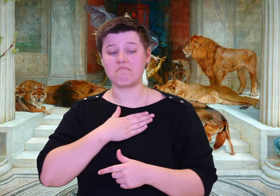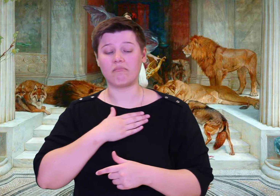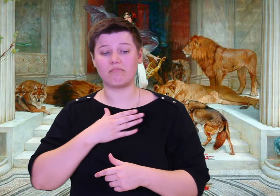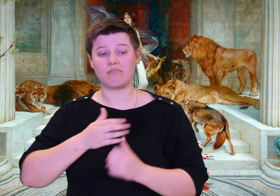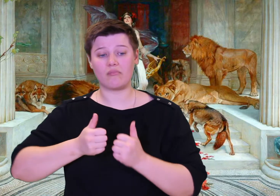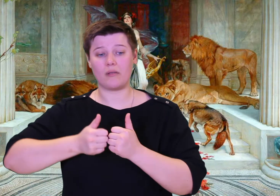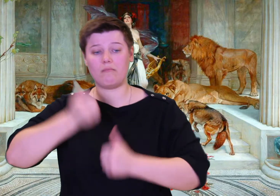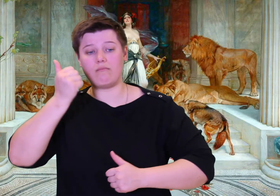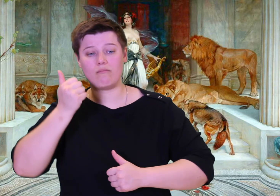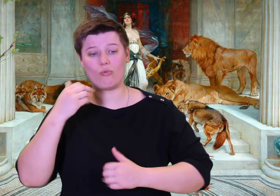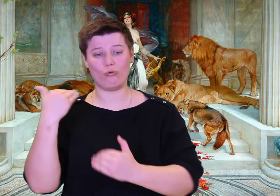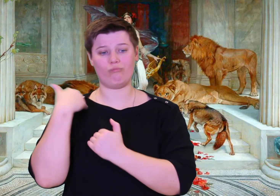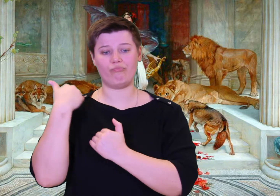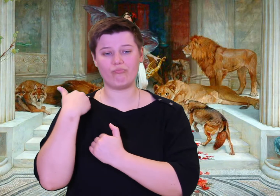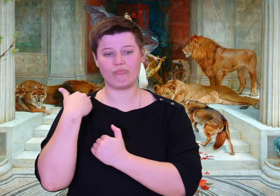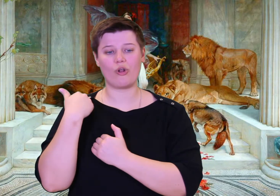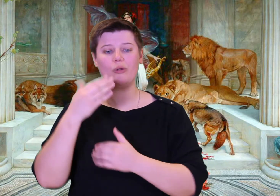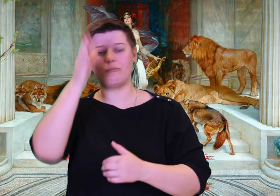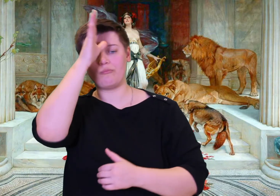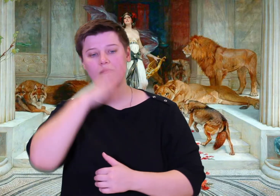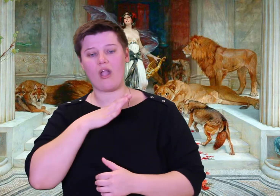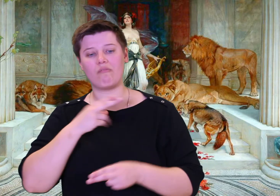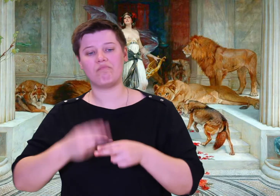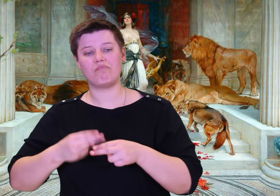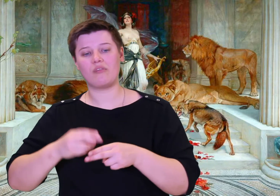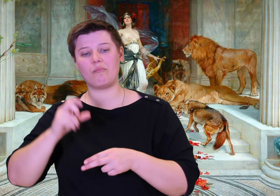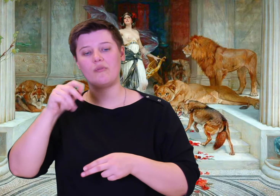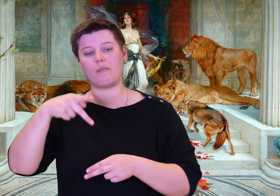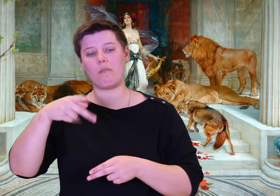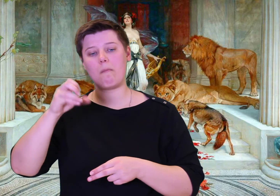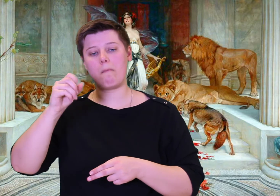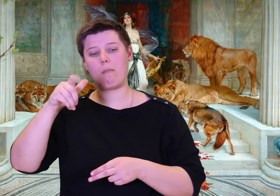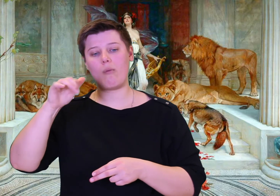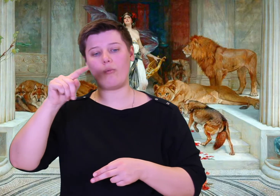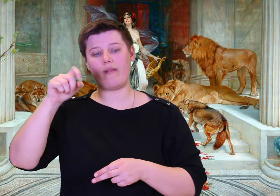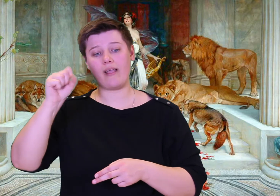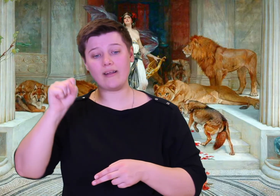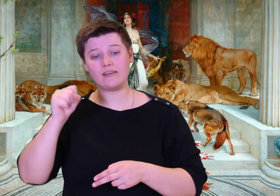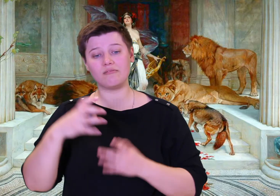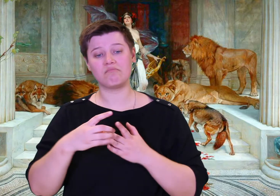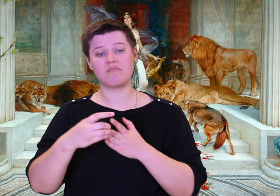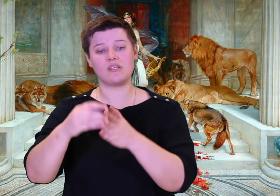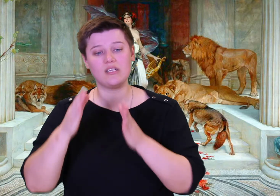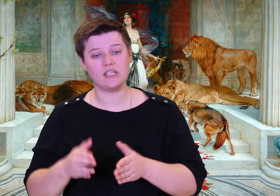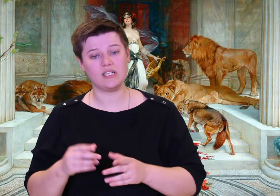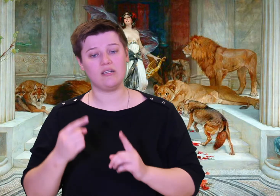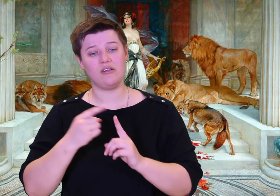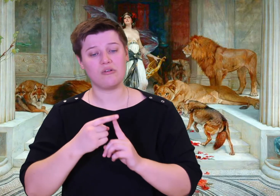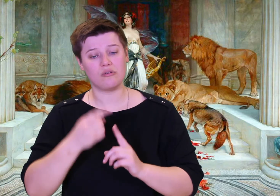Then Polites, my most devoted and loyal man, a leader to his peers, said,